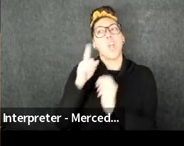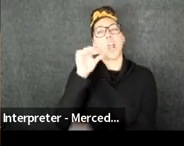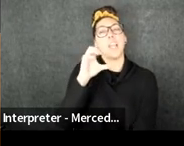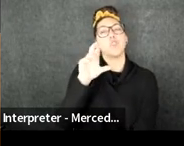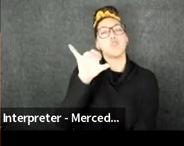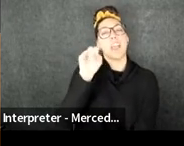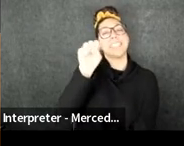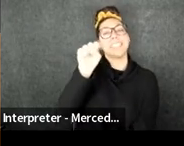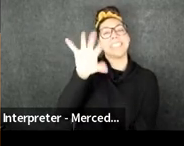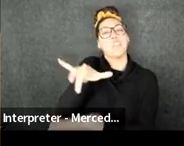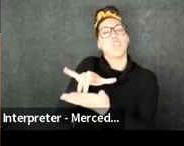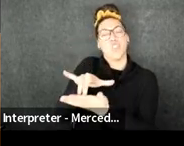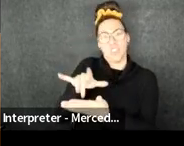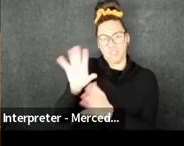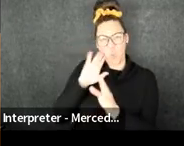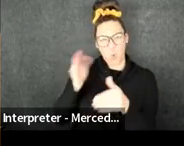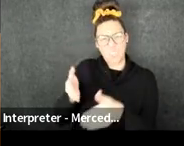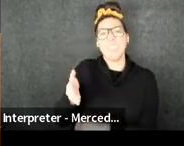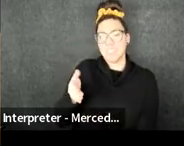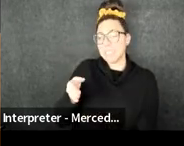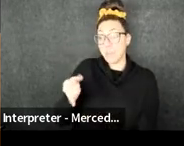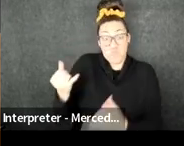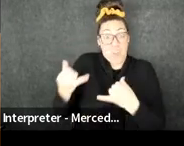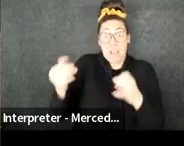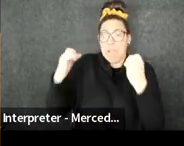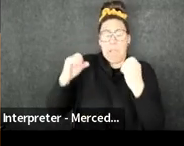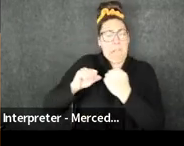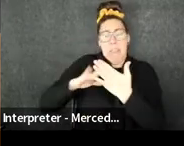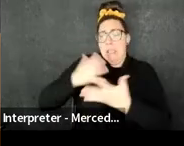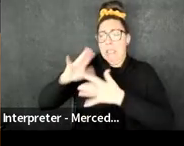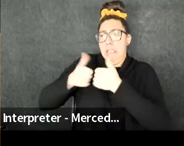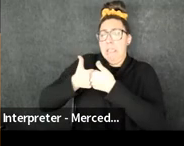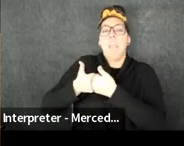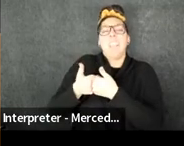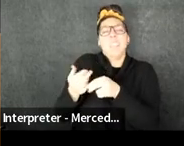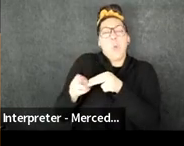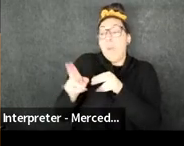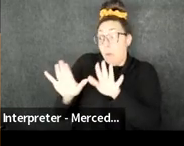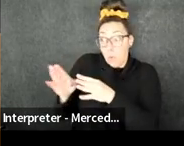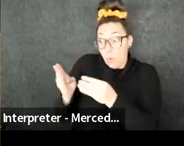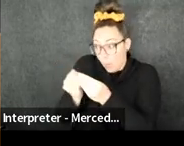and we provide links to services. We often refer students to on campus resources